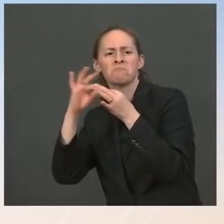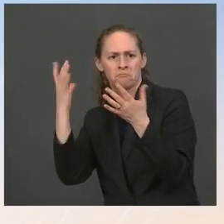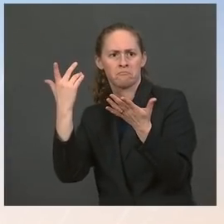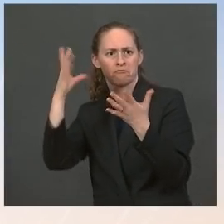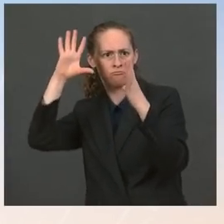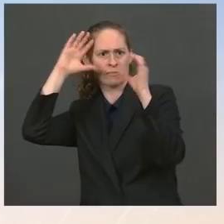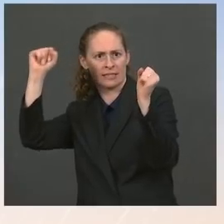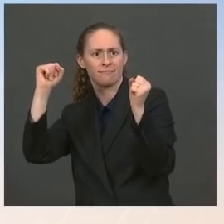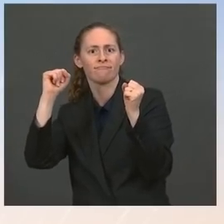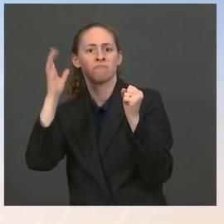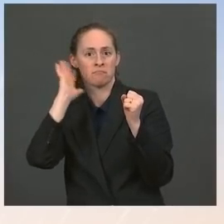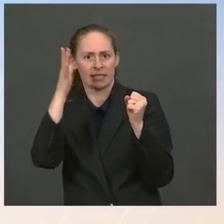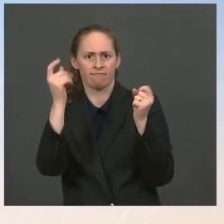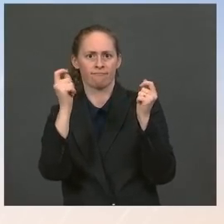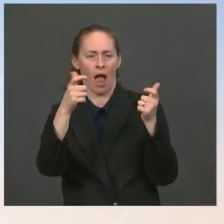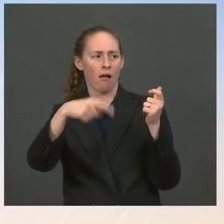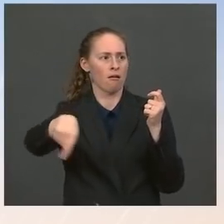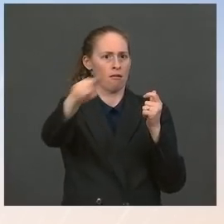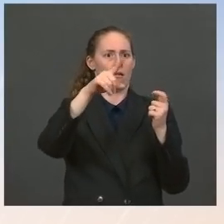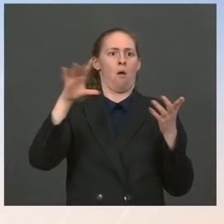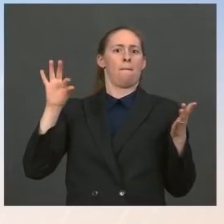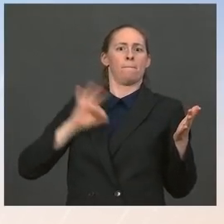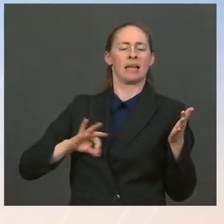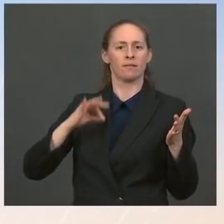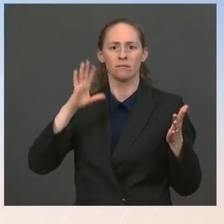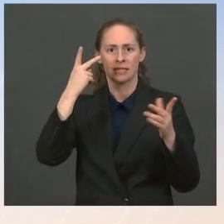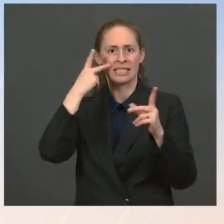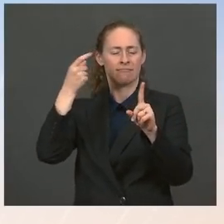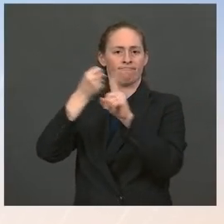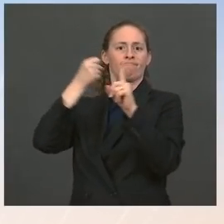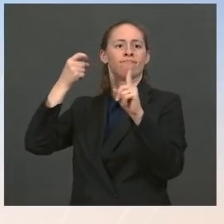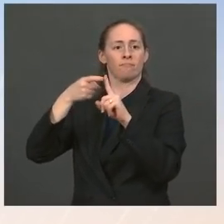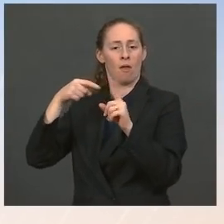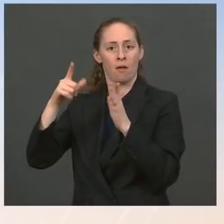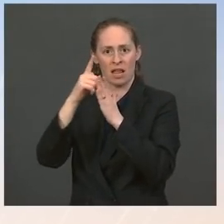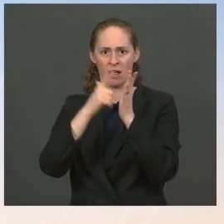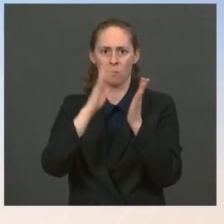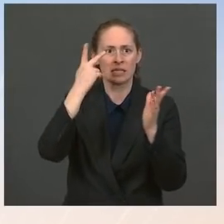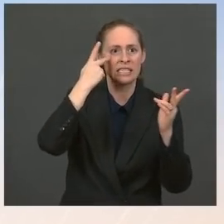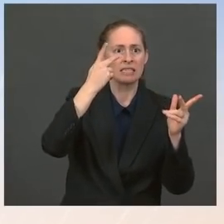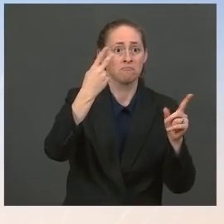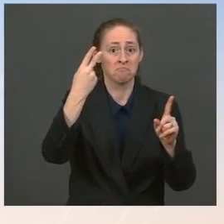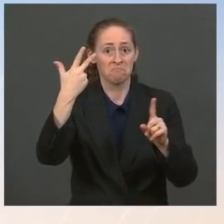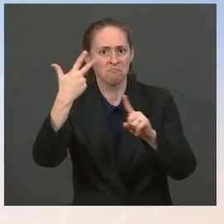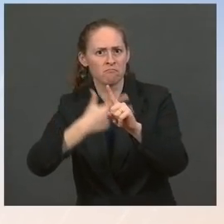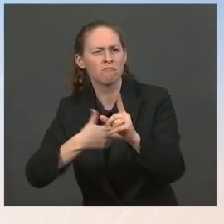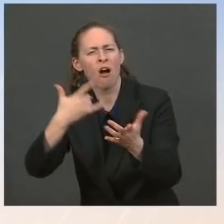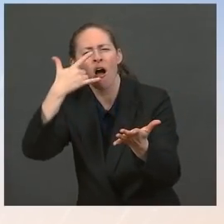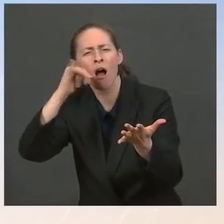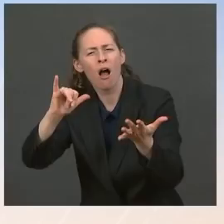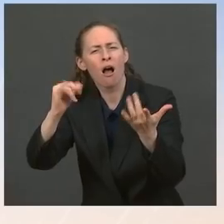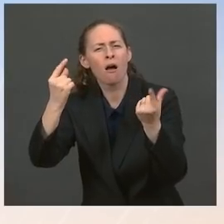And just to follow up on Jeff's question, can you provide a more detailed timeline on when specific programs will go into effect? Secretary Buttigieg: So, again,